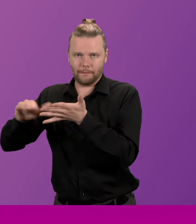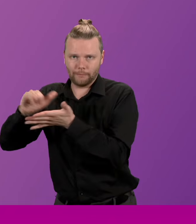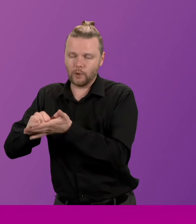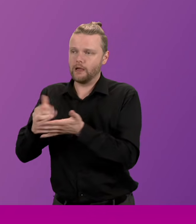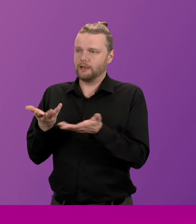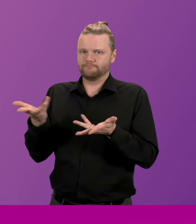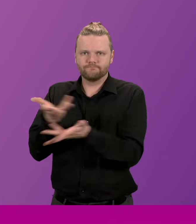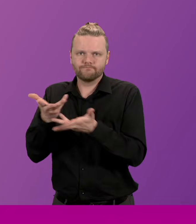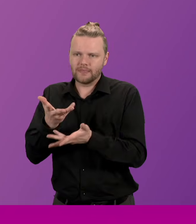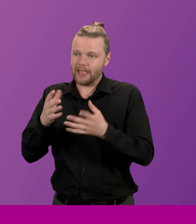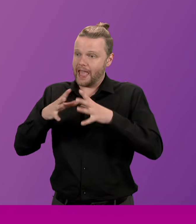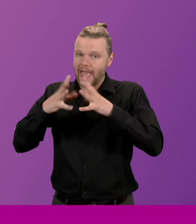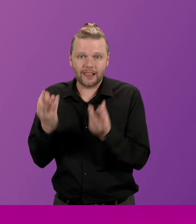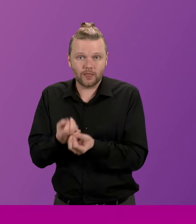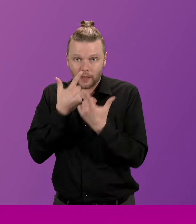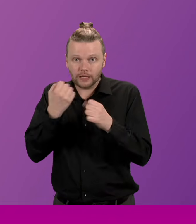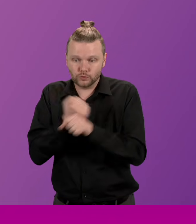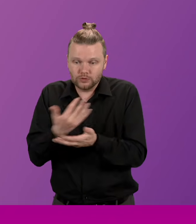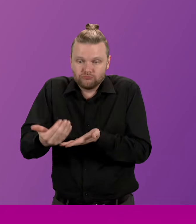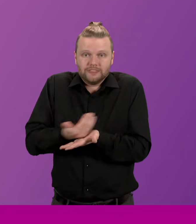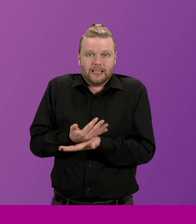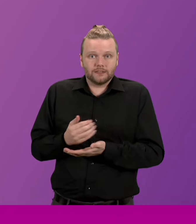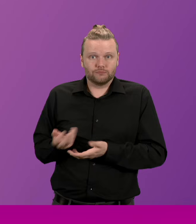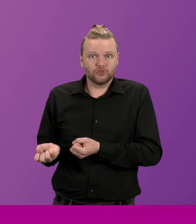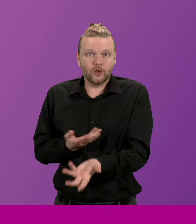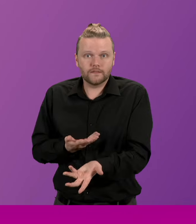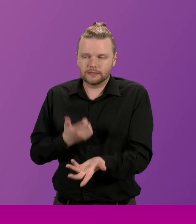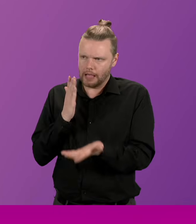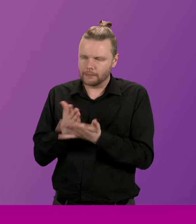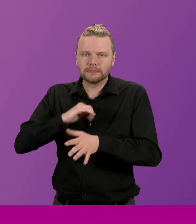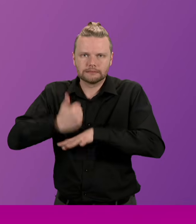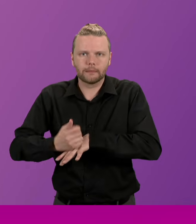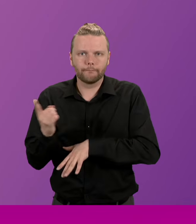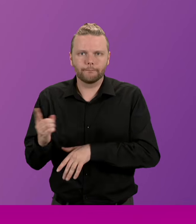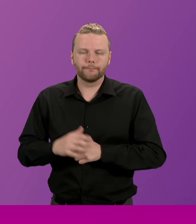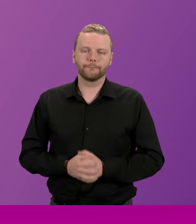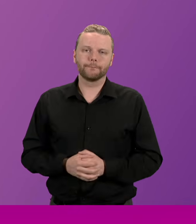that everything that can be done to safeguard those services is, in fact, put in place.